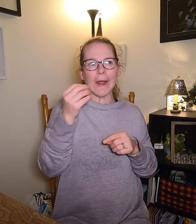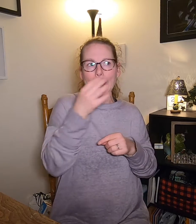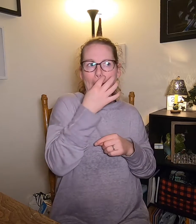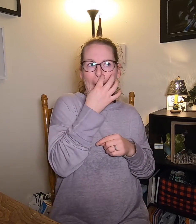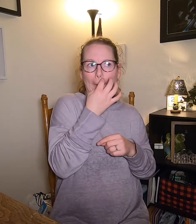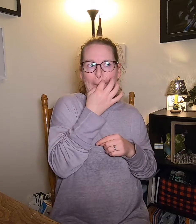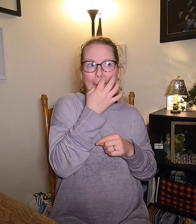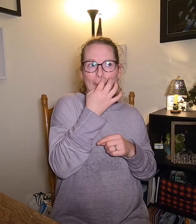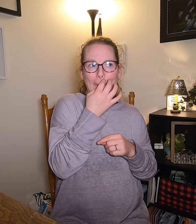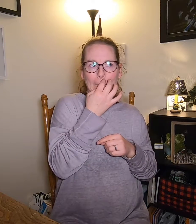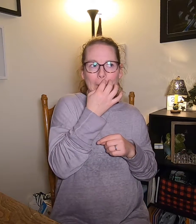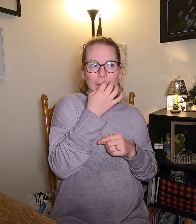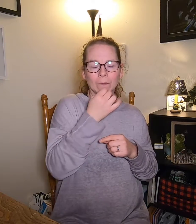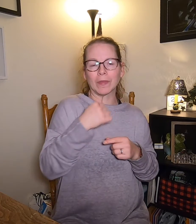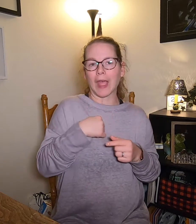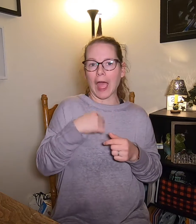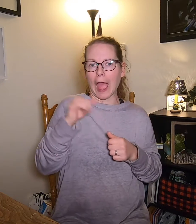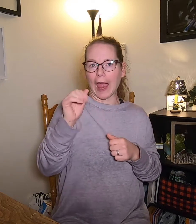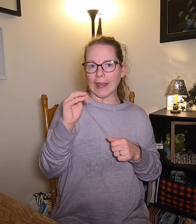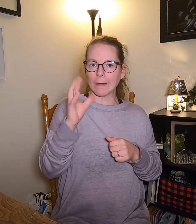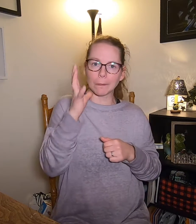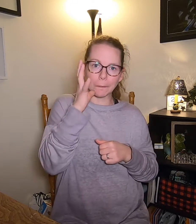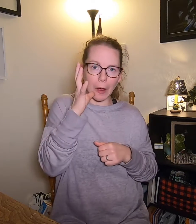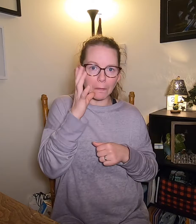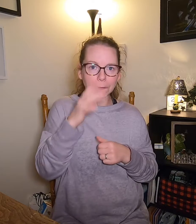and.. I am a mother